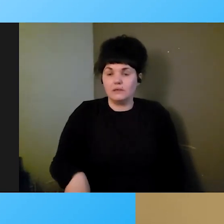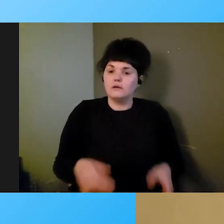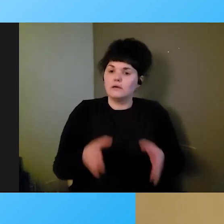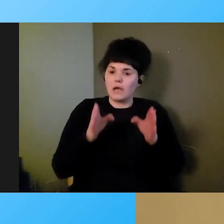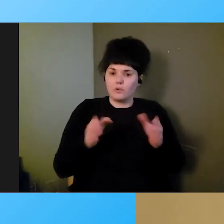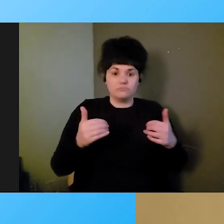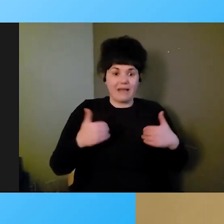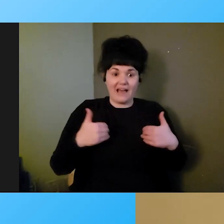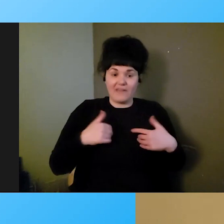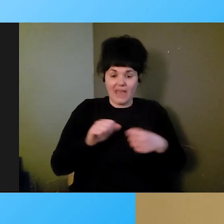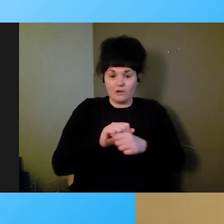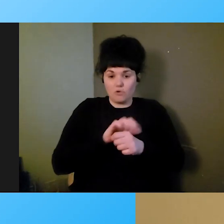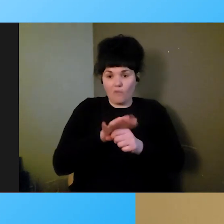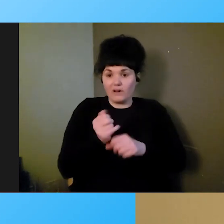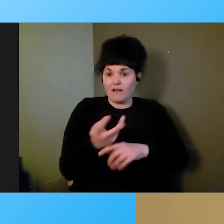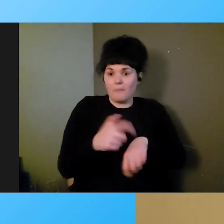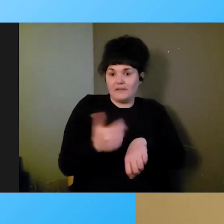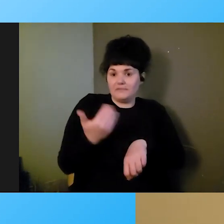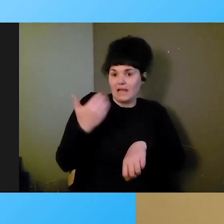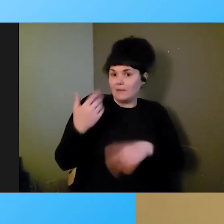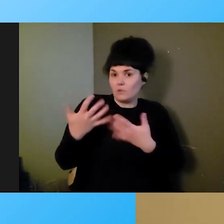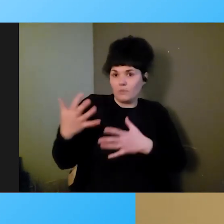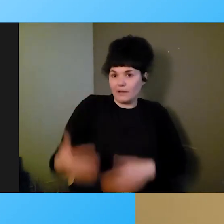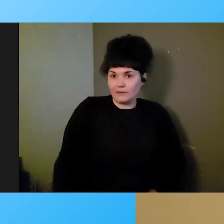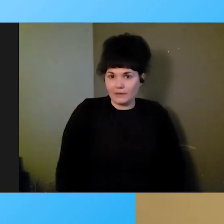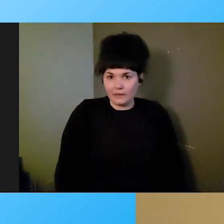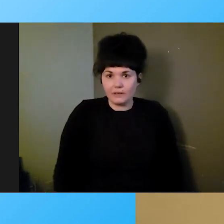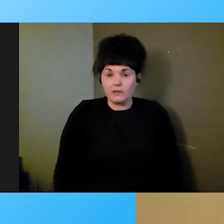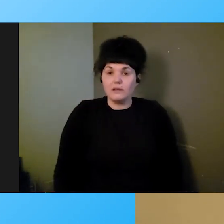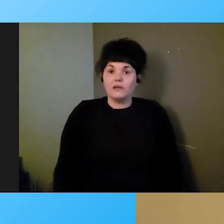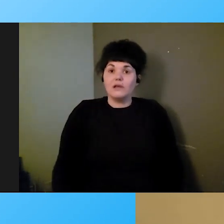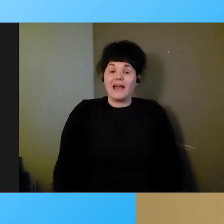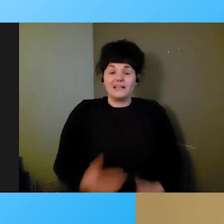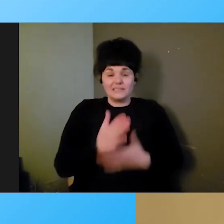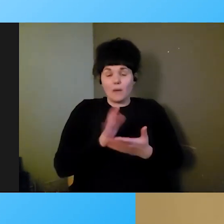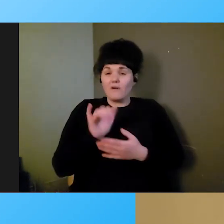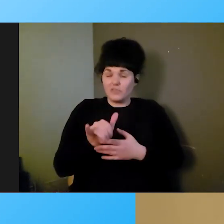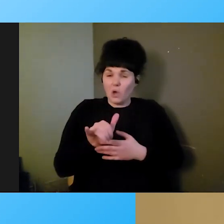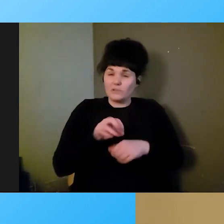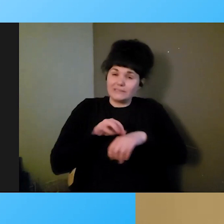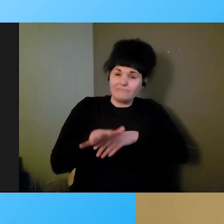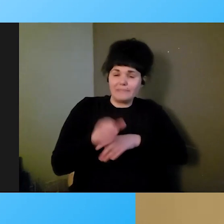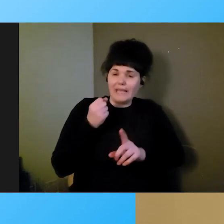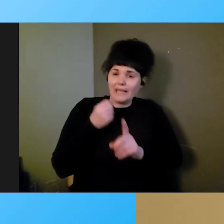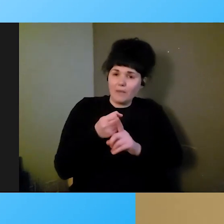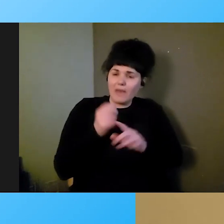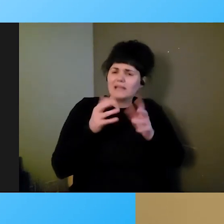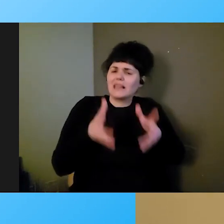a couple of times and has some of the lingering impacts of that, it's been made very clear